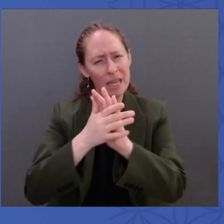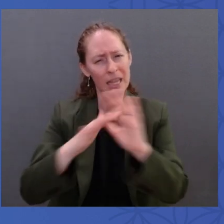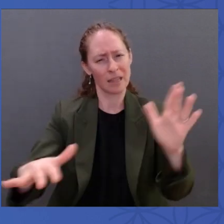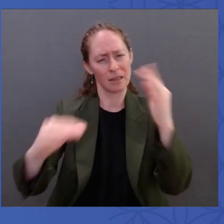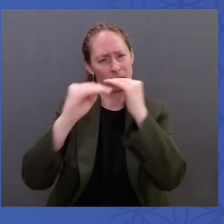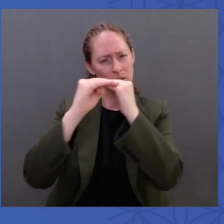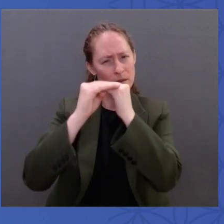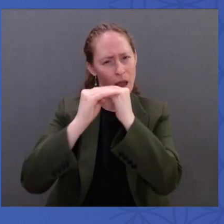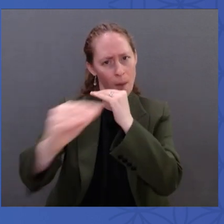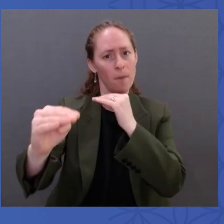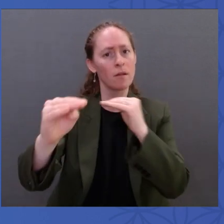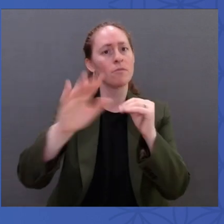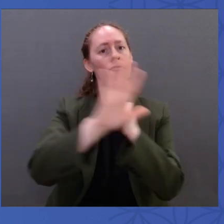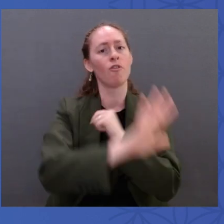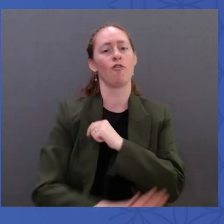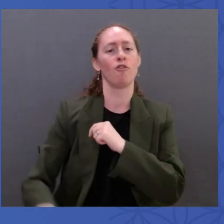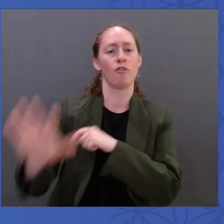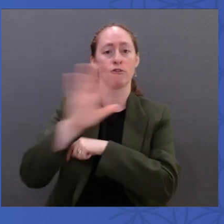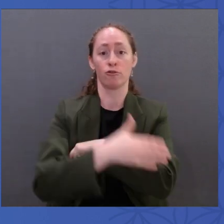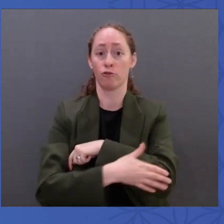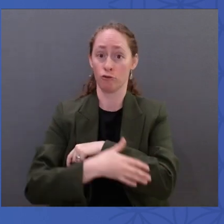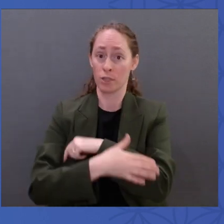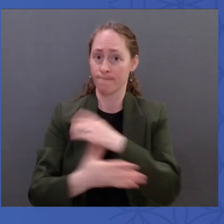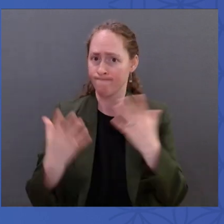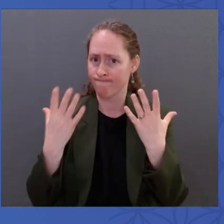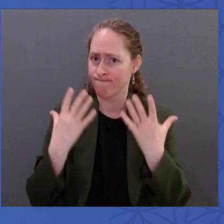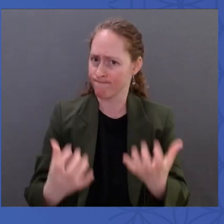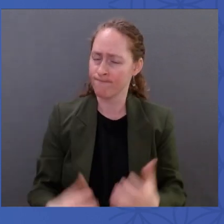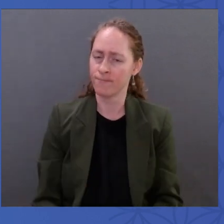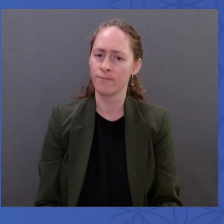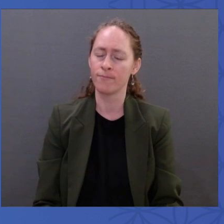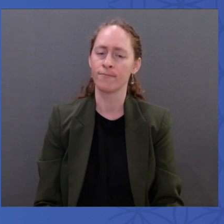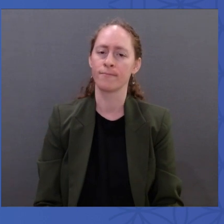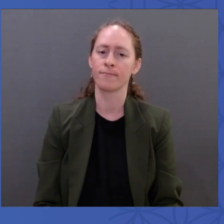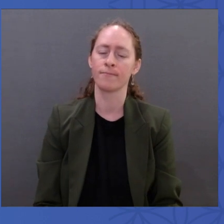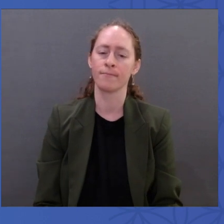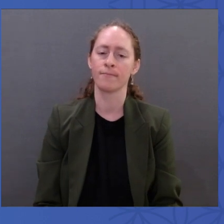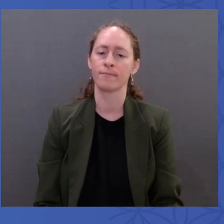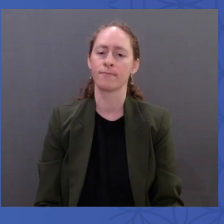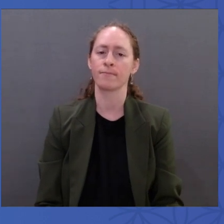And tonight, excuse me,